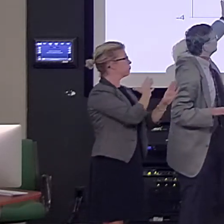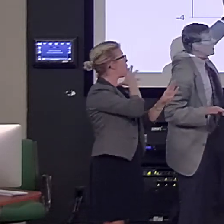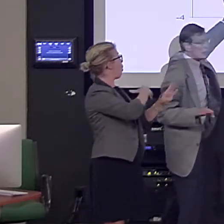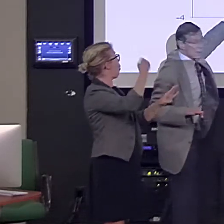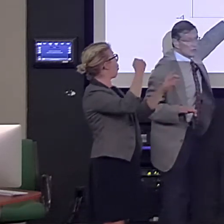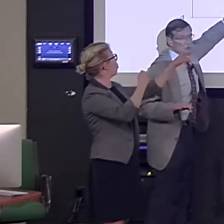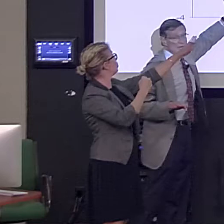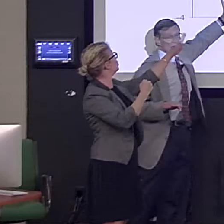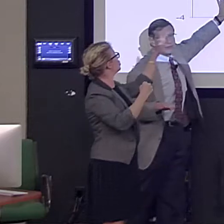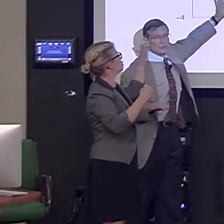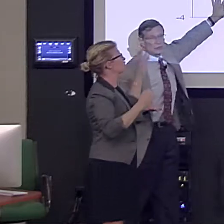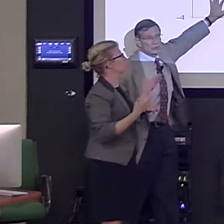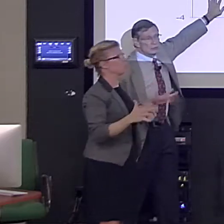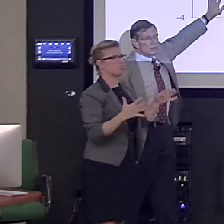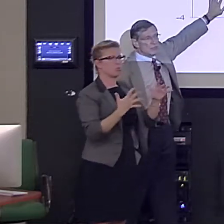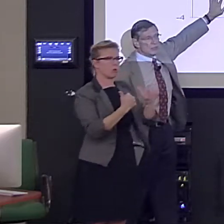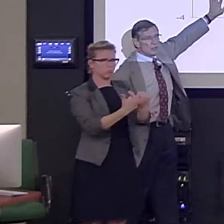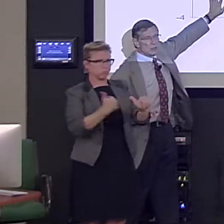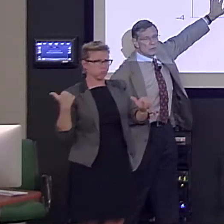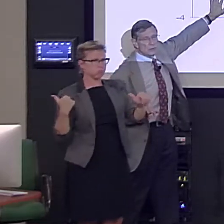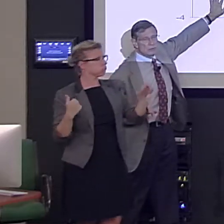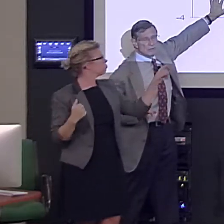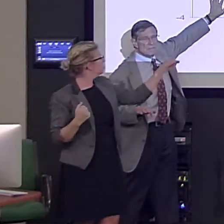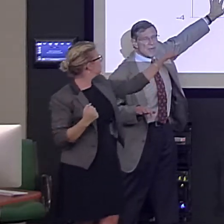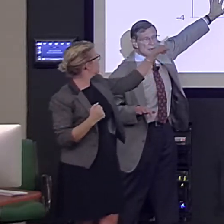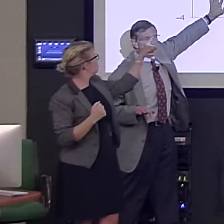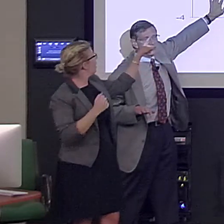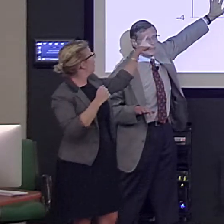you're very much like the children who remained